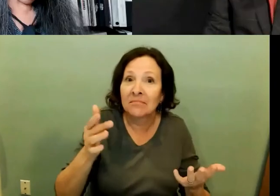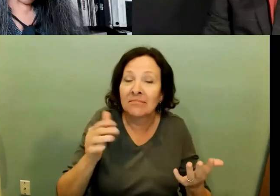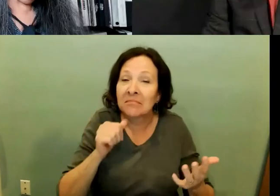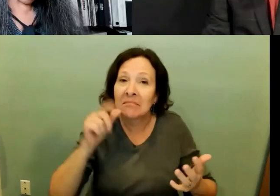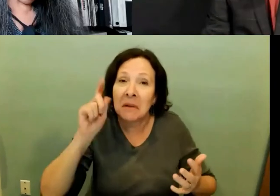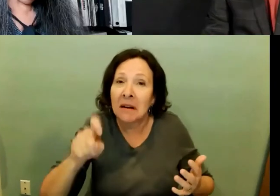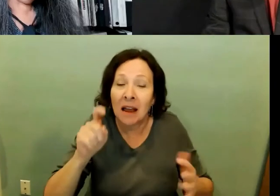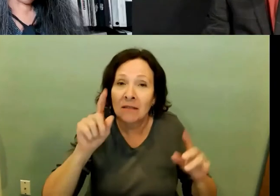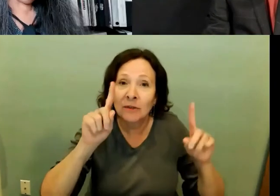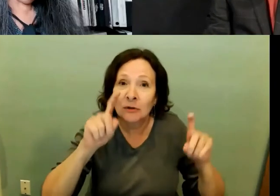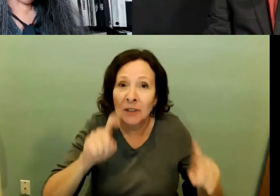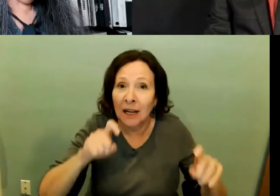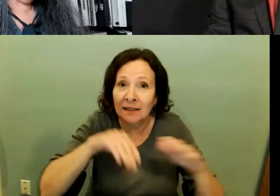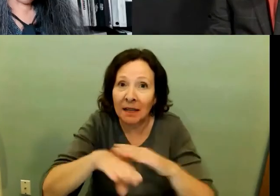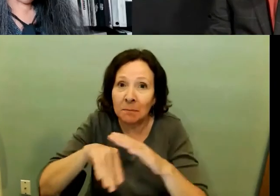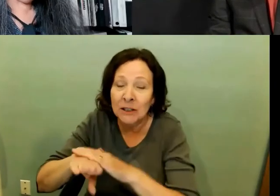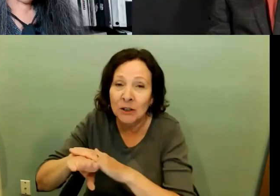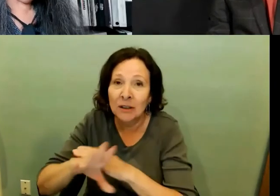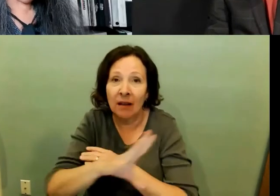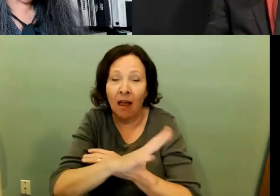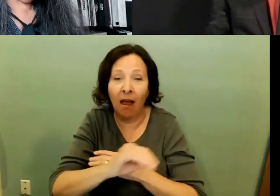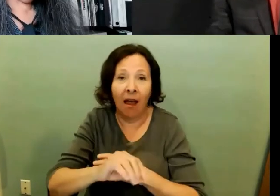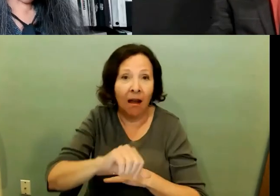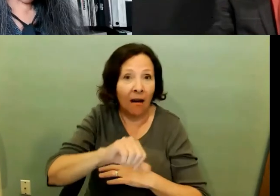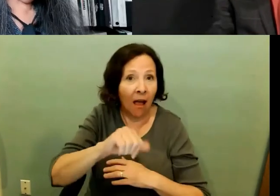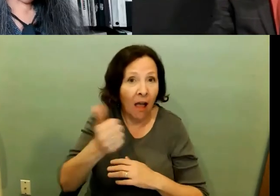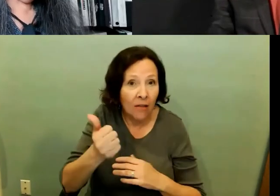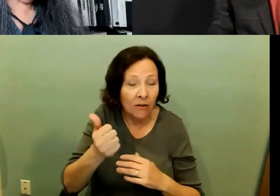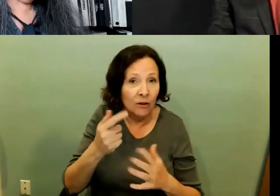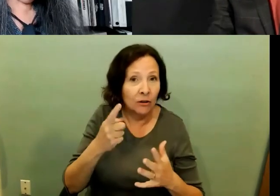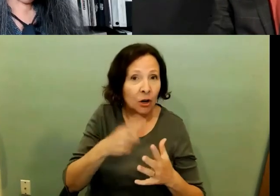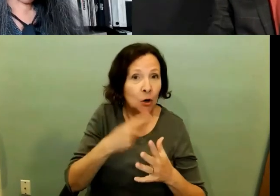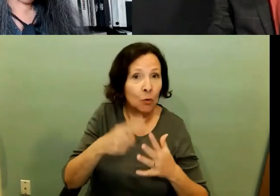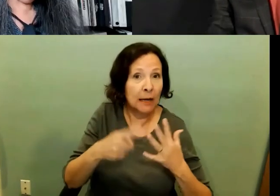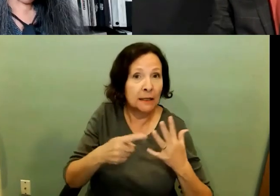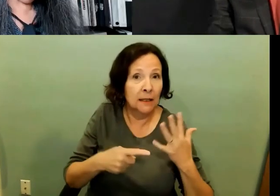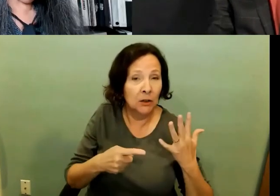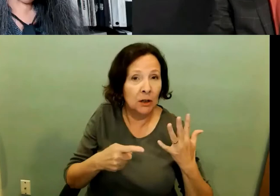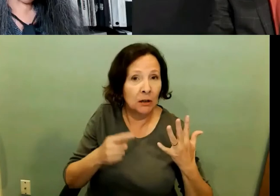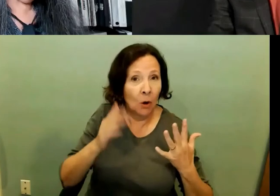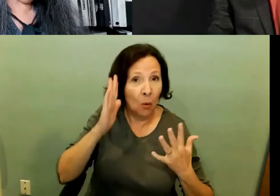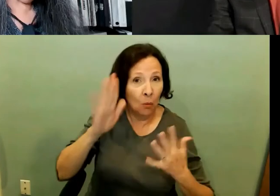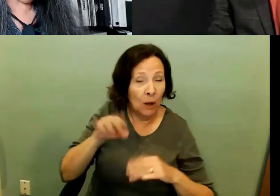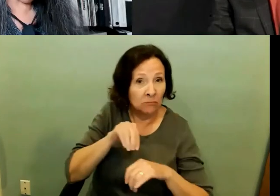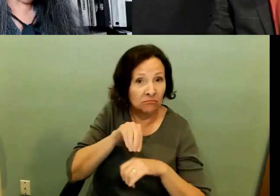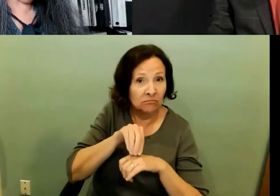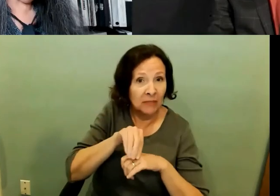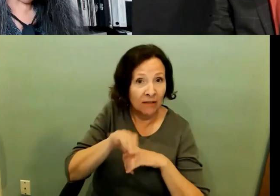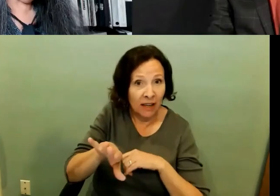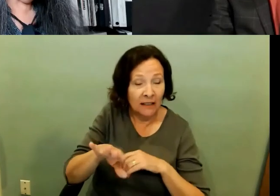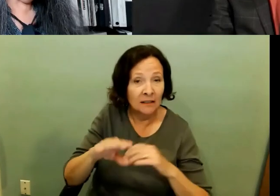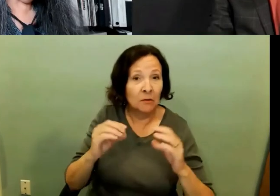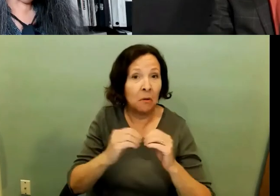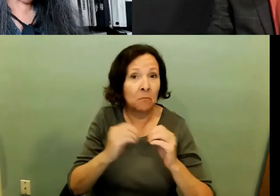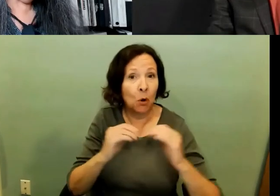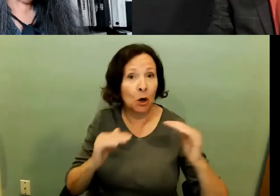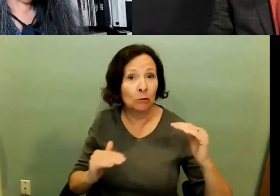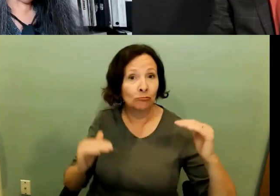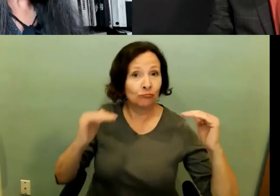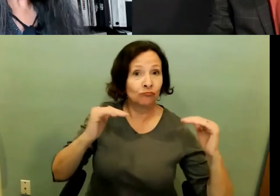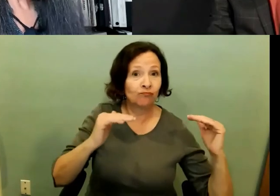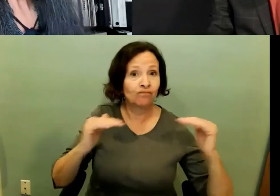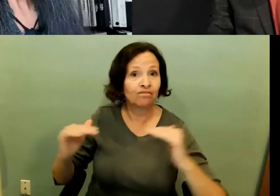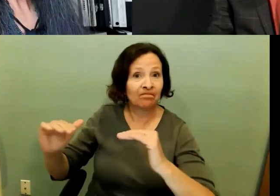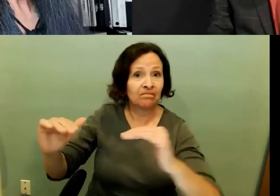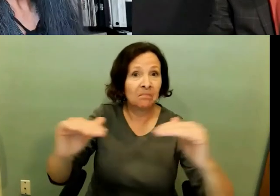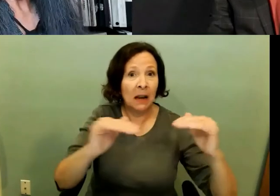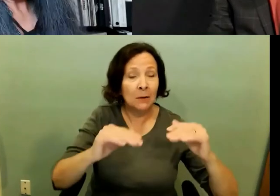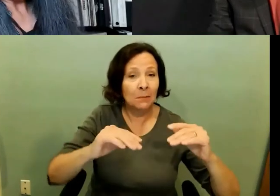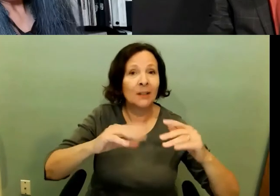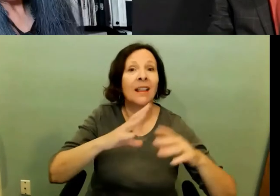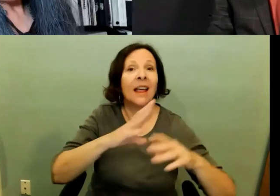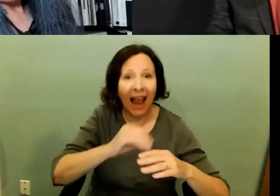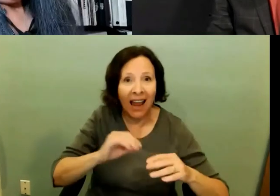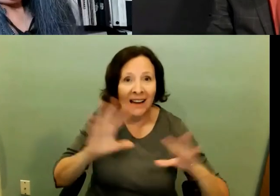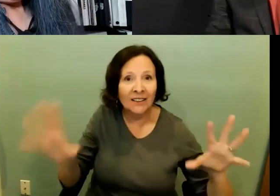admissions criteria will have on creating a more equitable and diverse student body on campus --